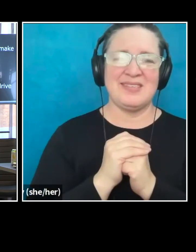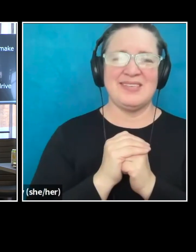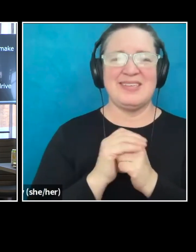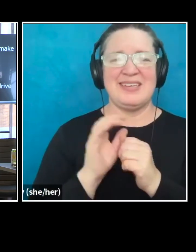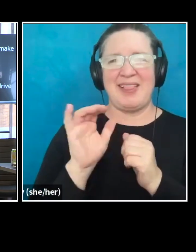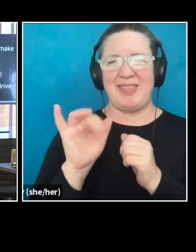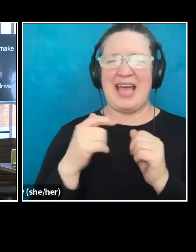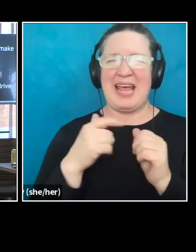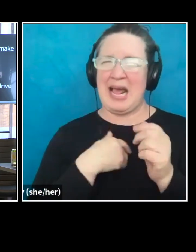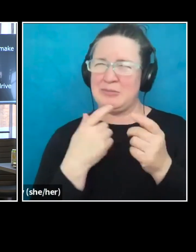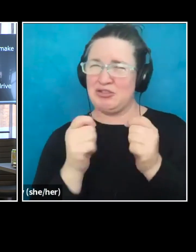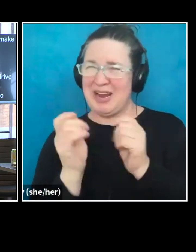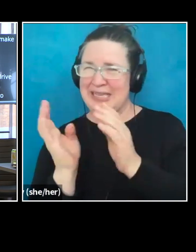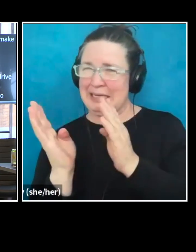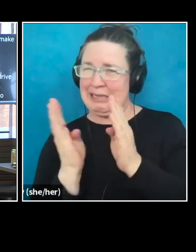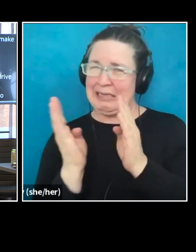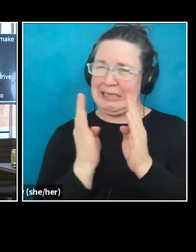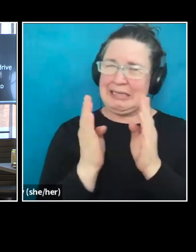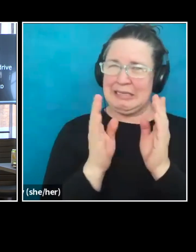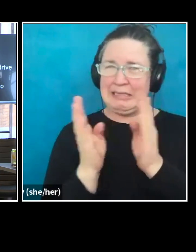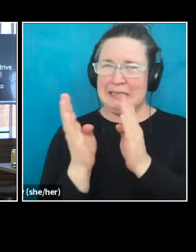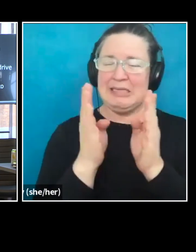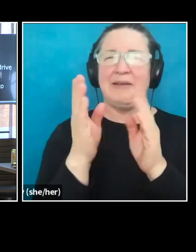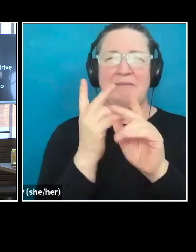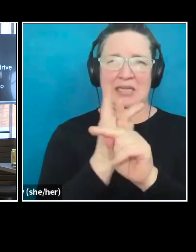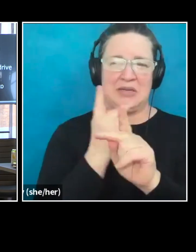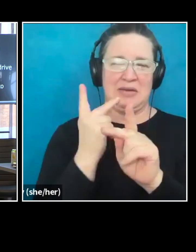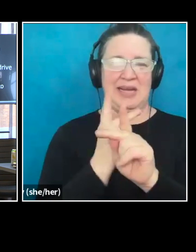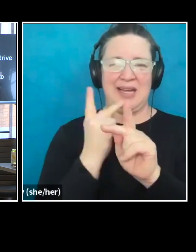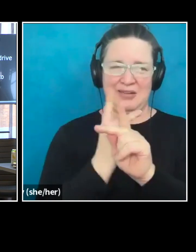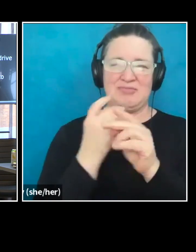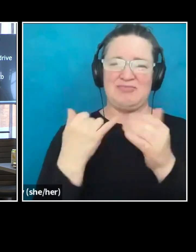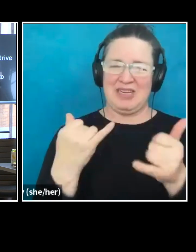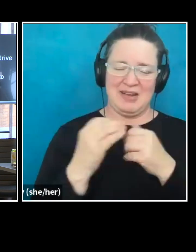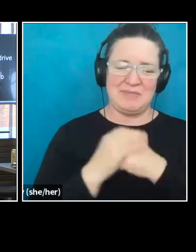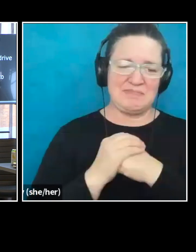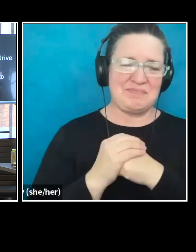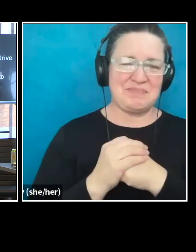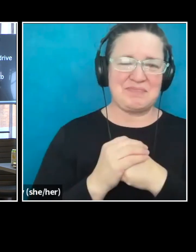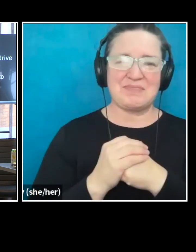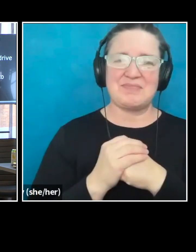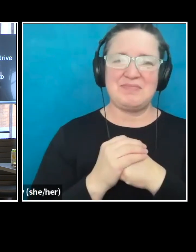thread right now. But uh I do think, you know, it is it is tricky because there is so it is